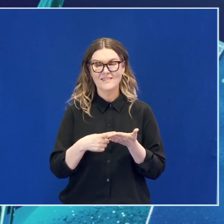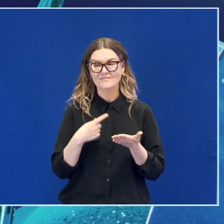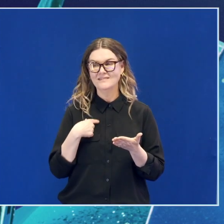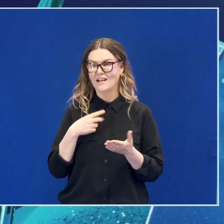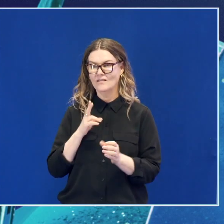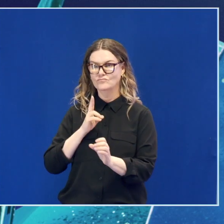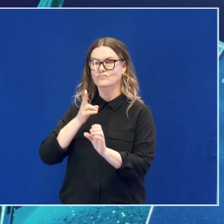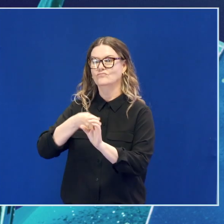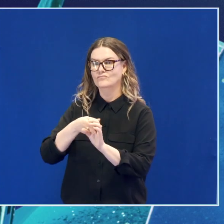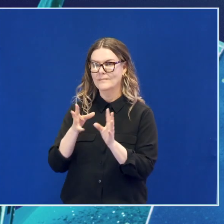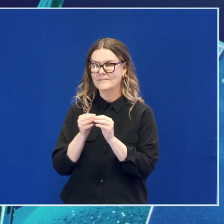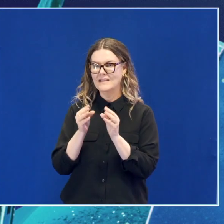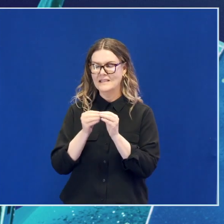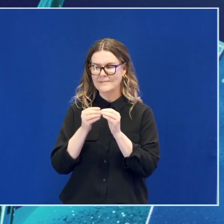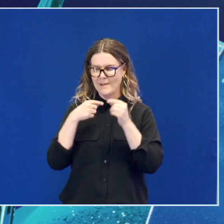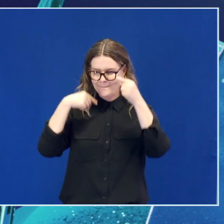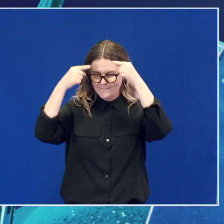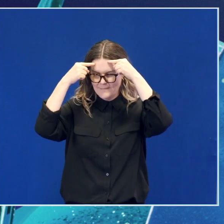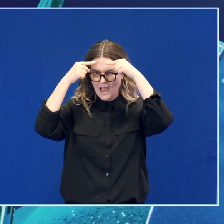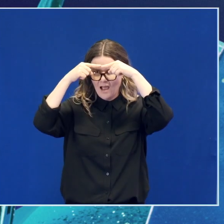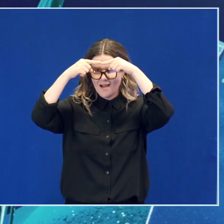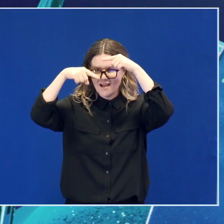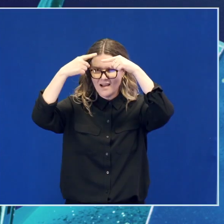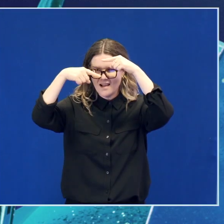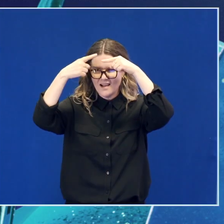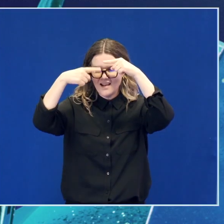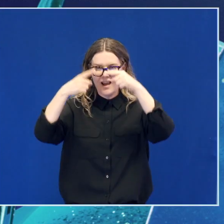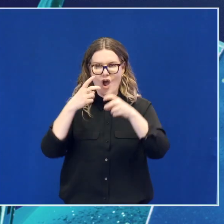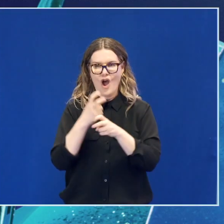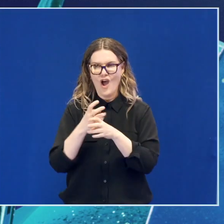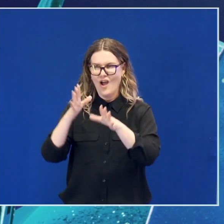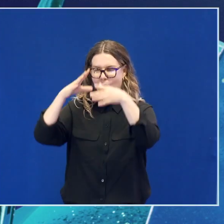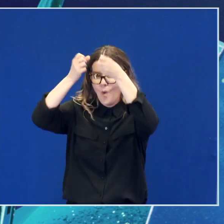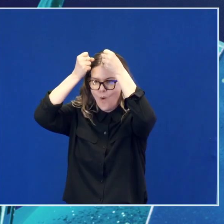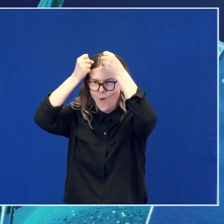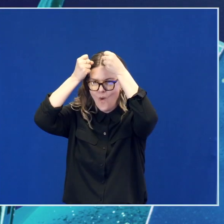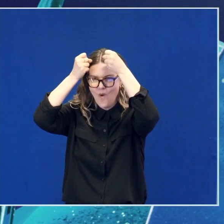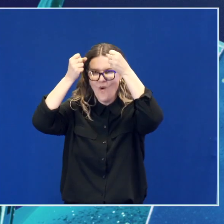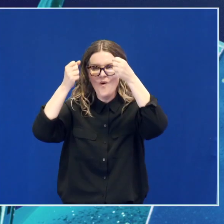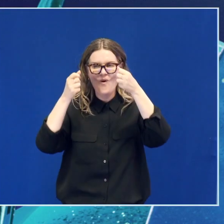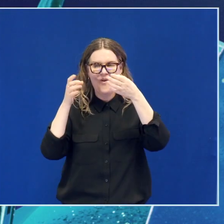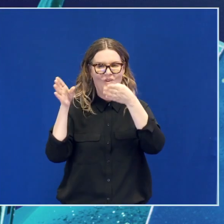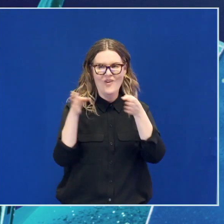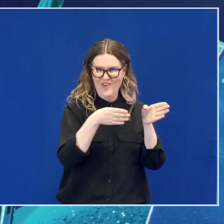to shift so much easier. So it's really a great tool.